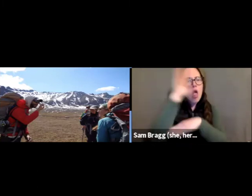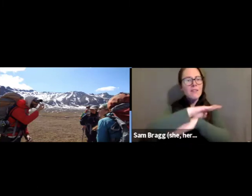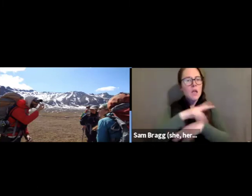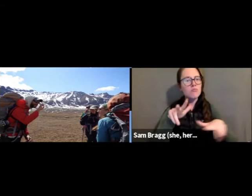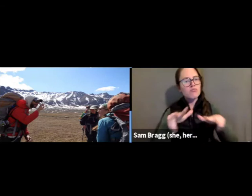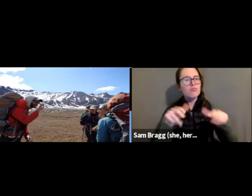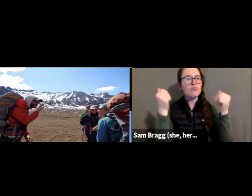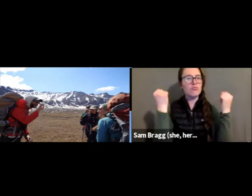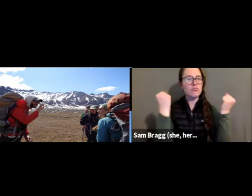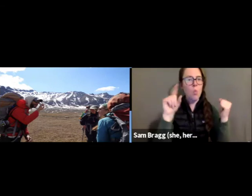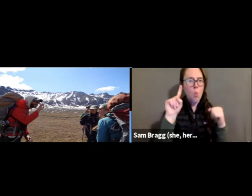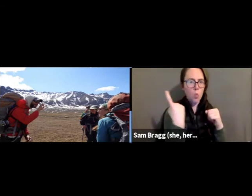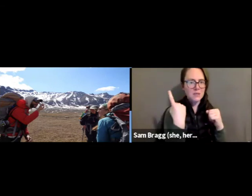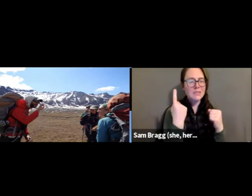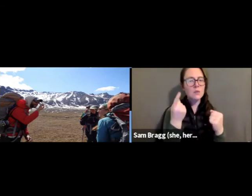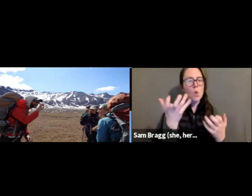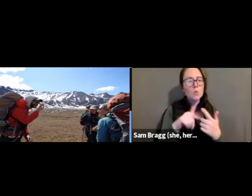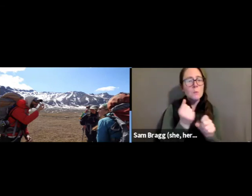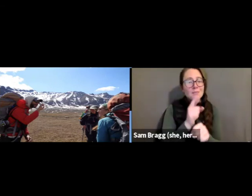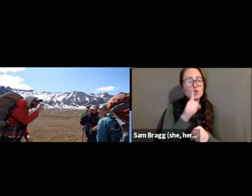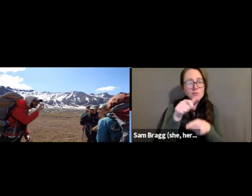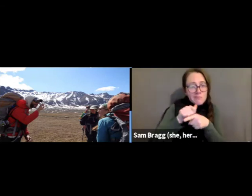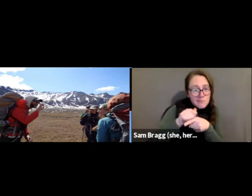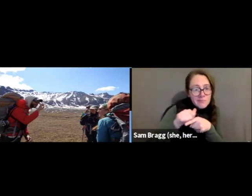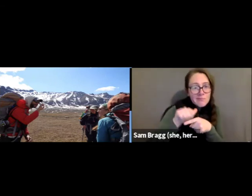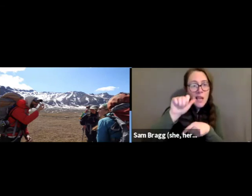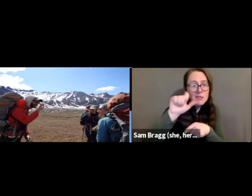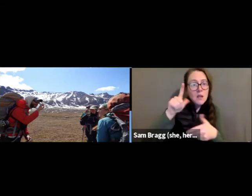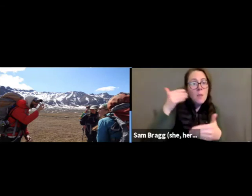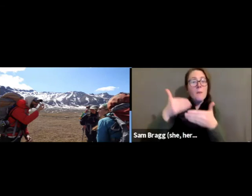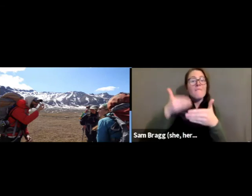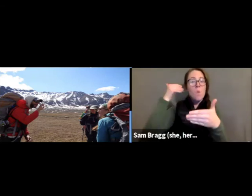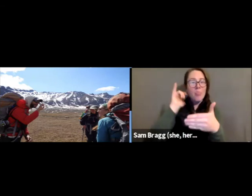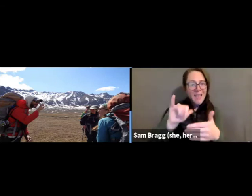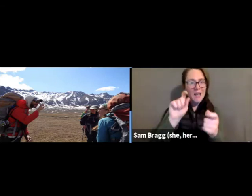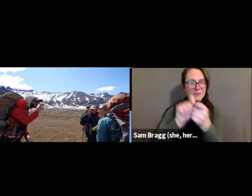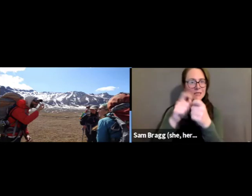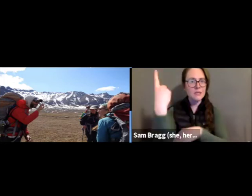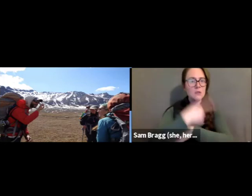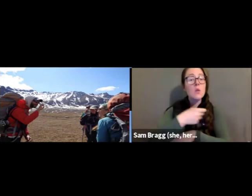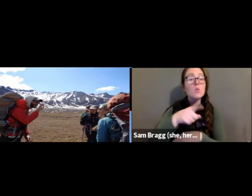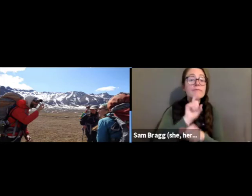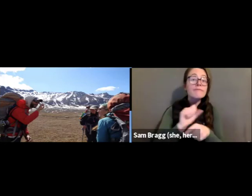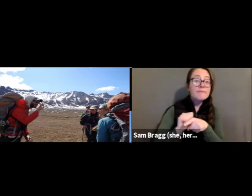have an asl trek day and it meant that everybody had to practice asl before that specific day